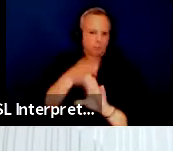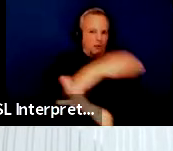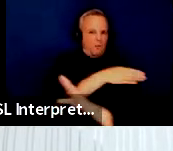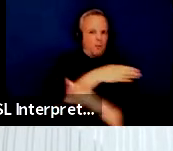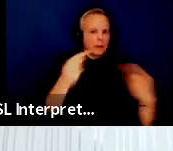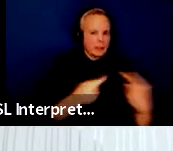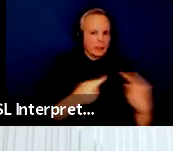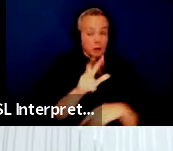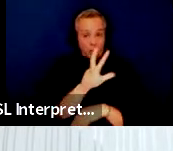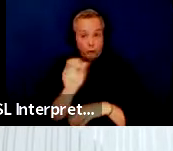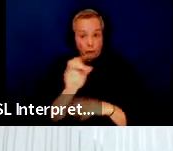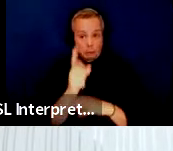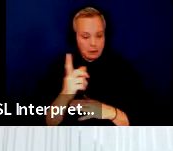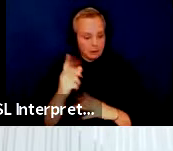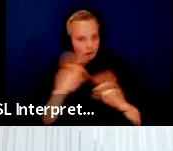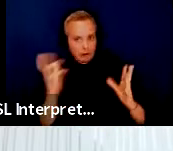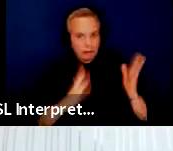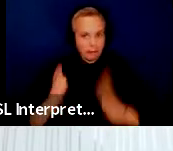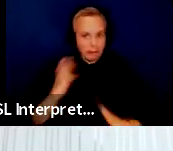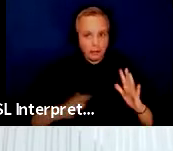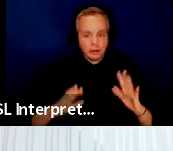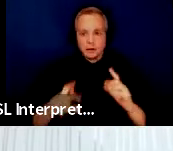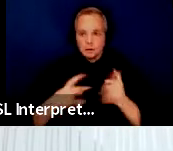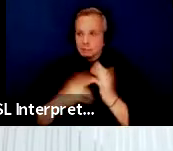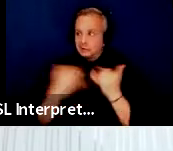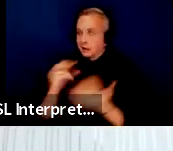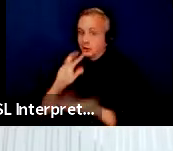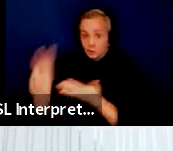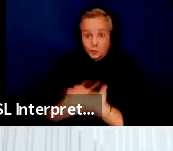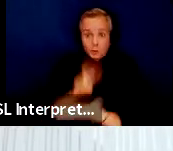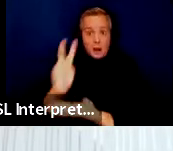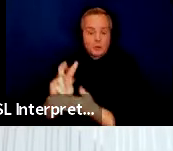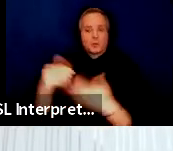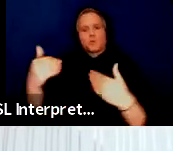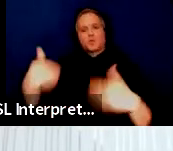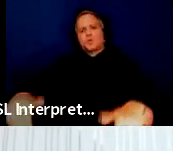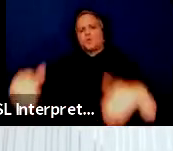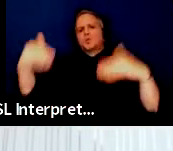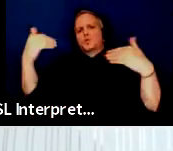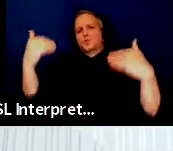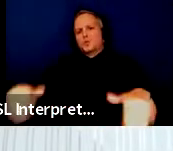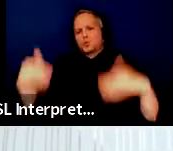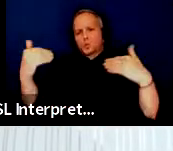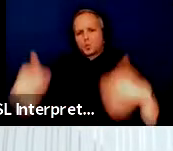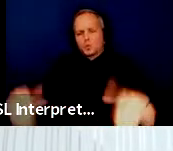MORNING NOW TAKES ME TWO HOURS. NOT HAVING TO DEAL WITH